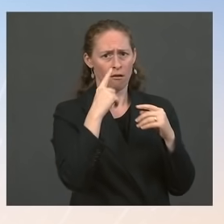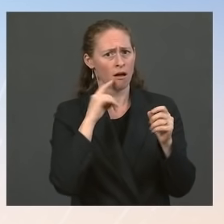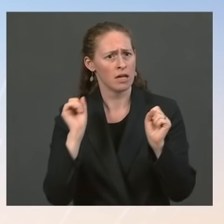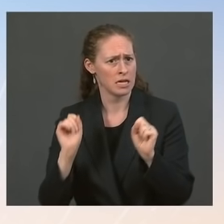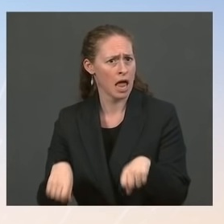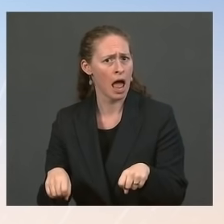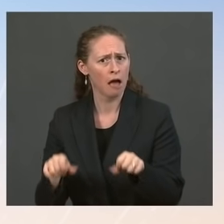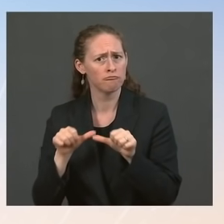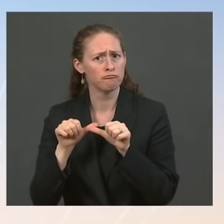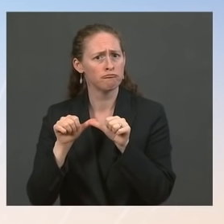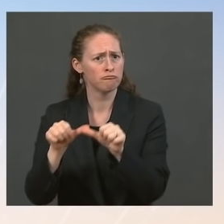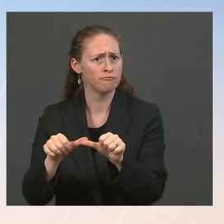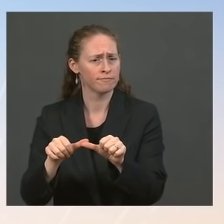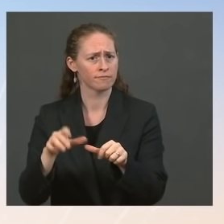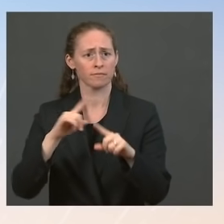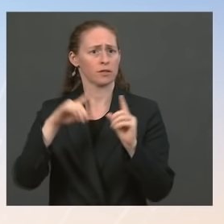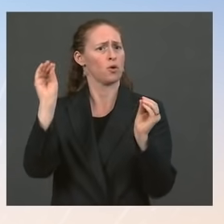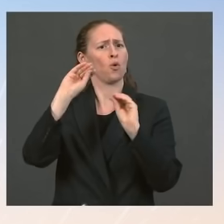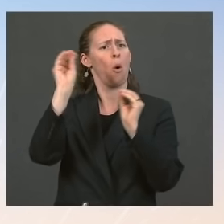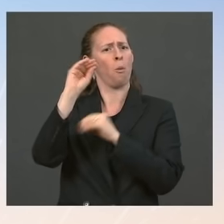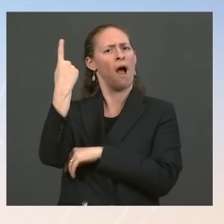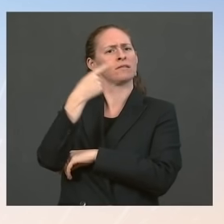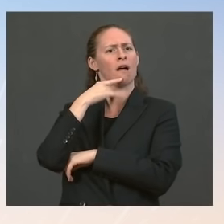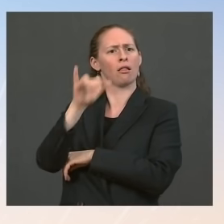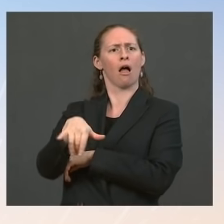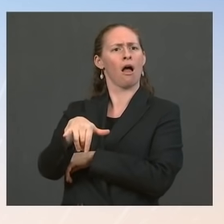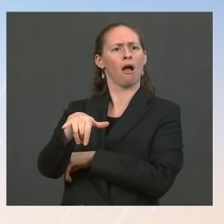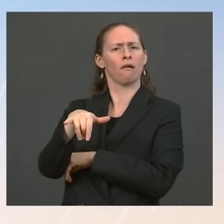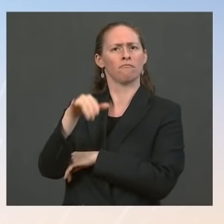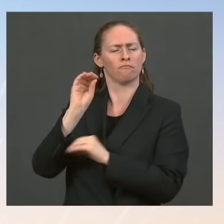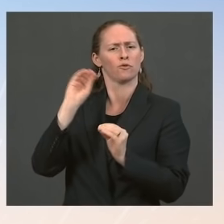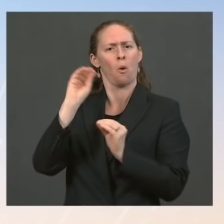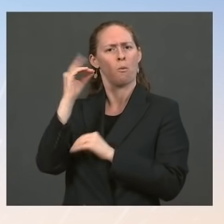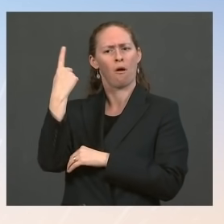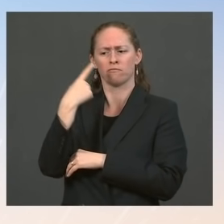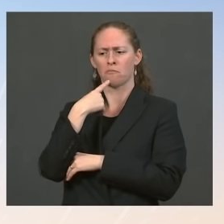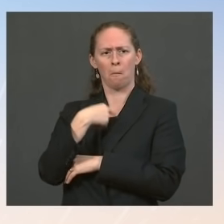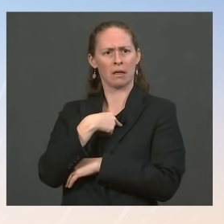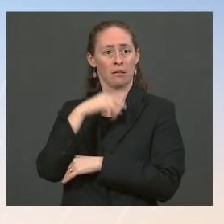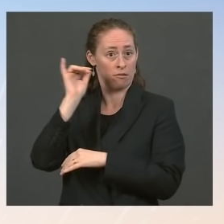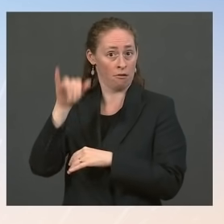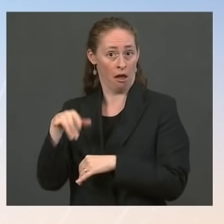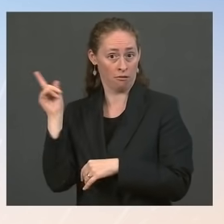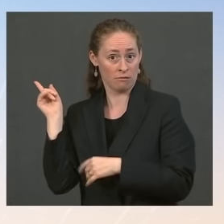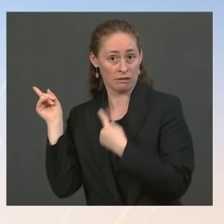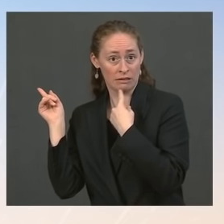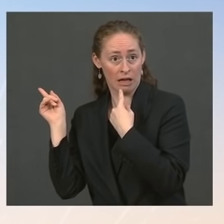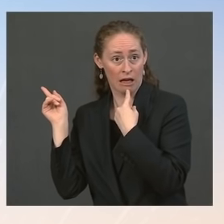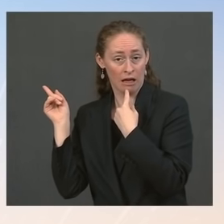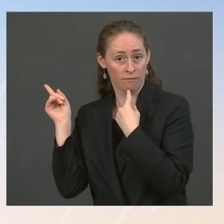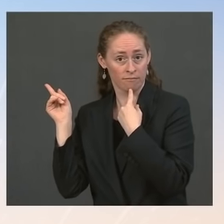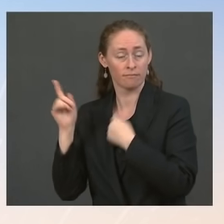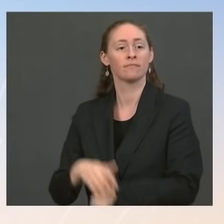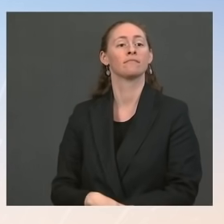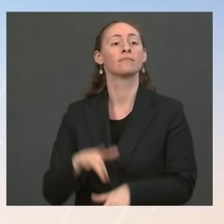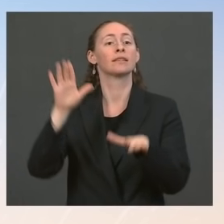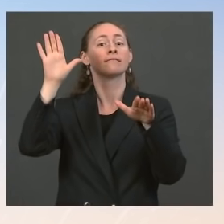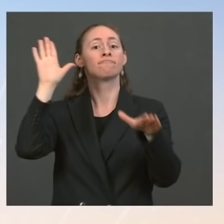"No. No one said that to me that I can recall." I would note today, in the testimony that was given by Secretary Austin,